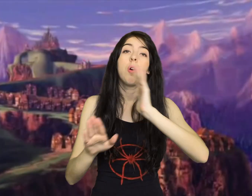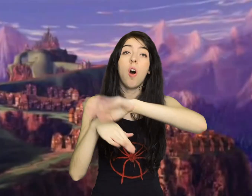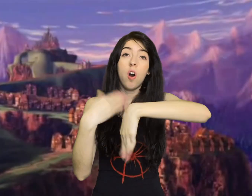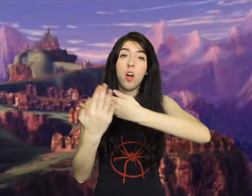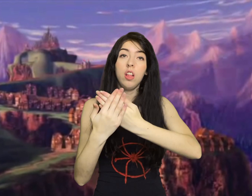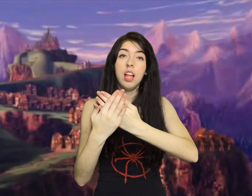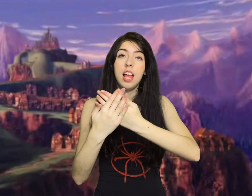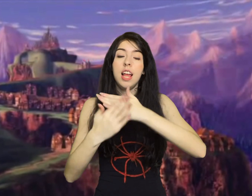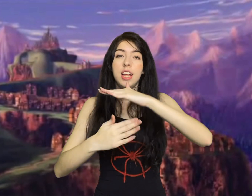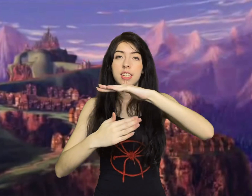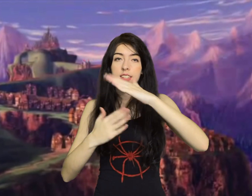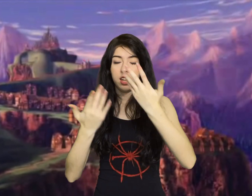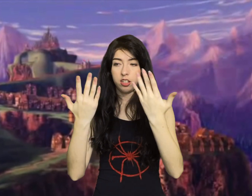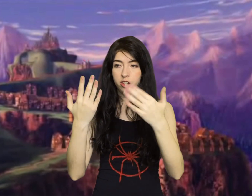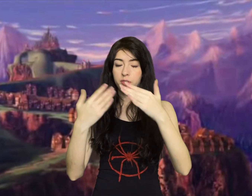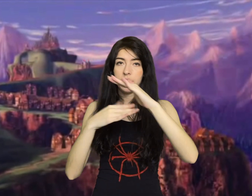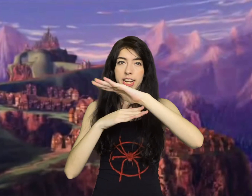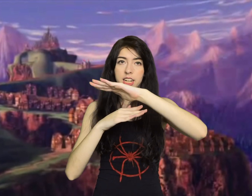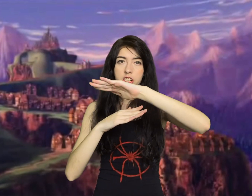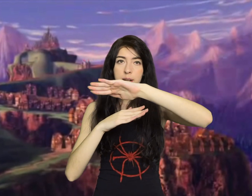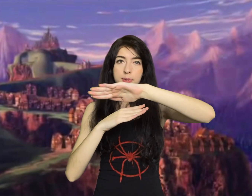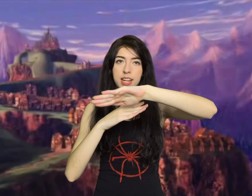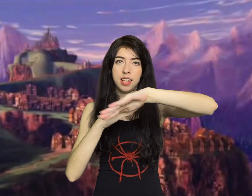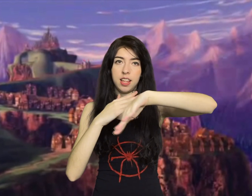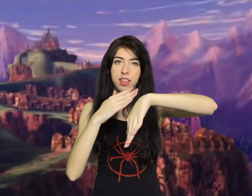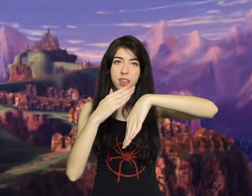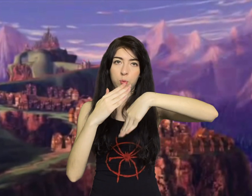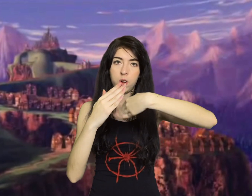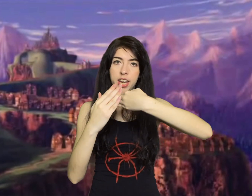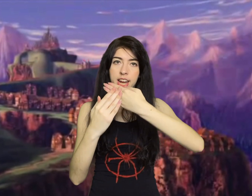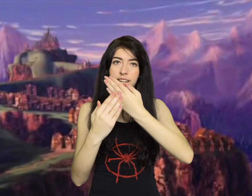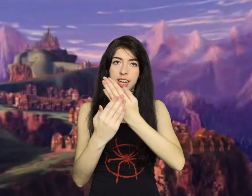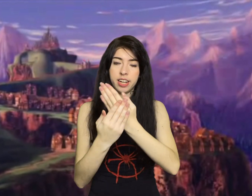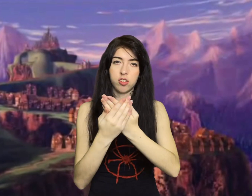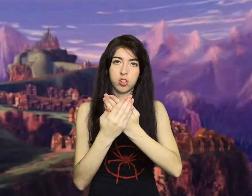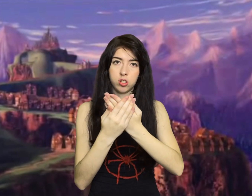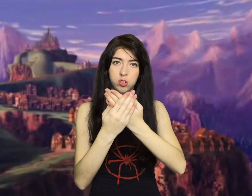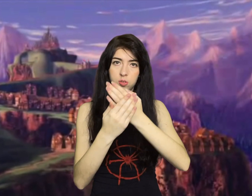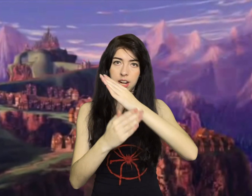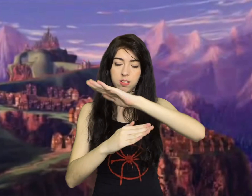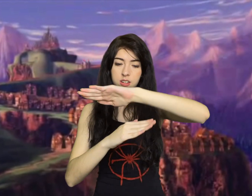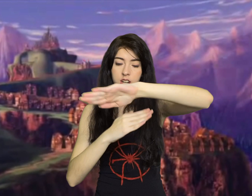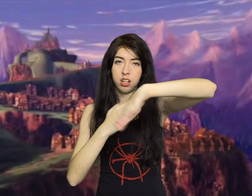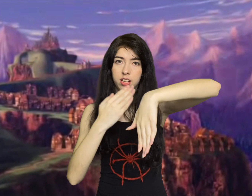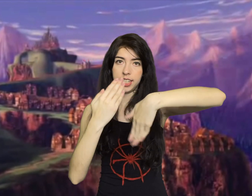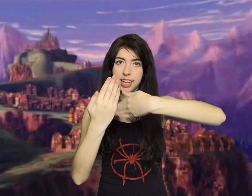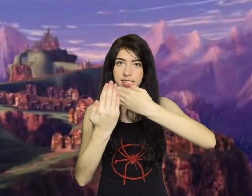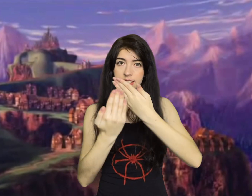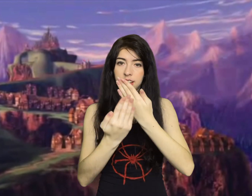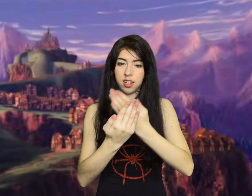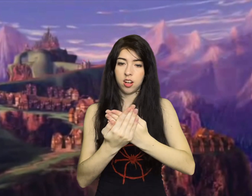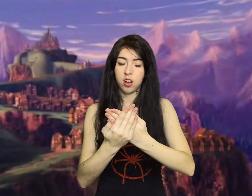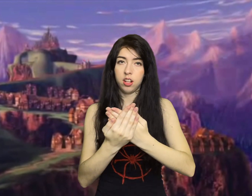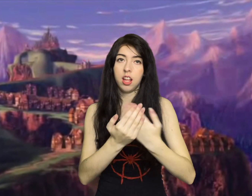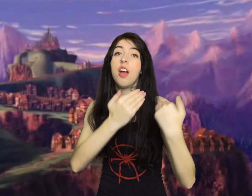ALL is uh two flat hand shapes and then one hand kind of circles around like this ALL